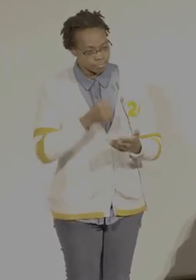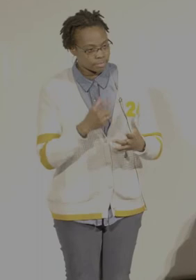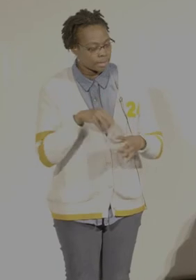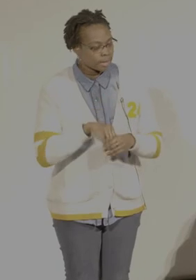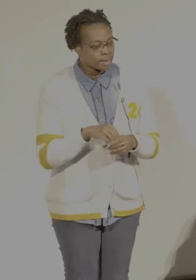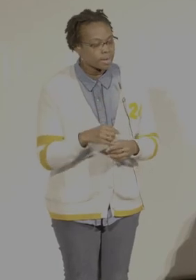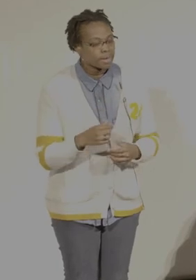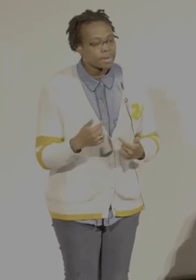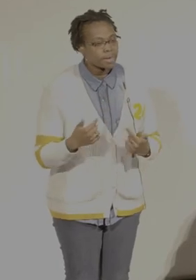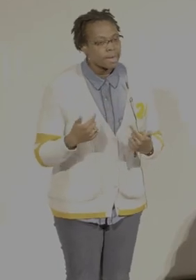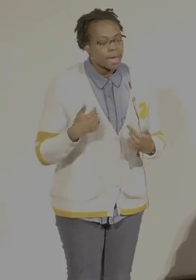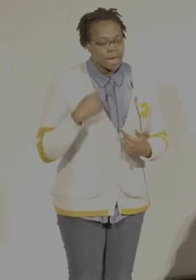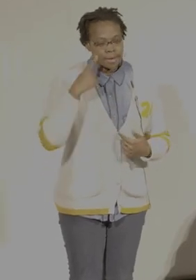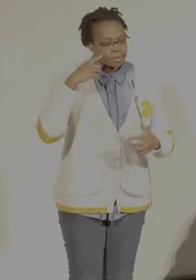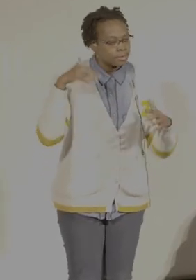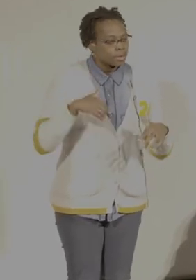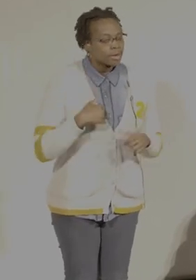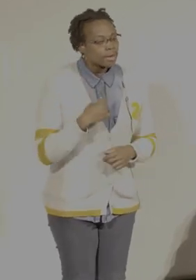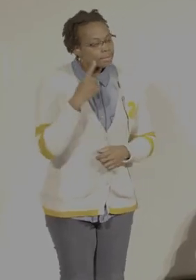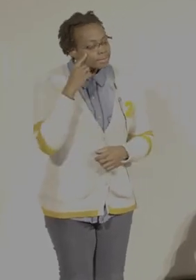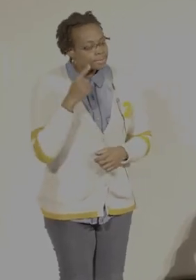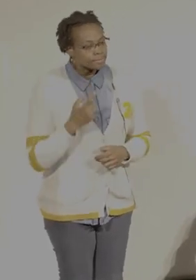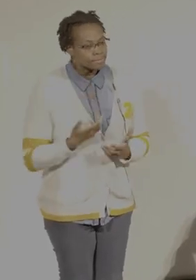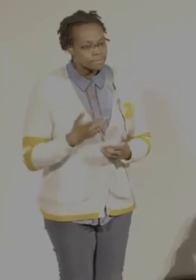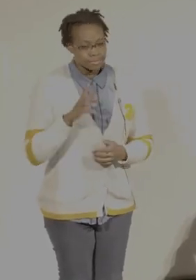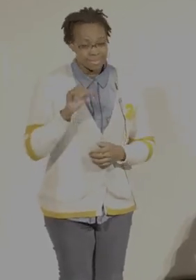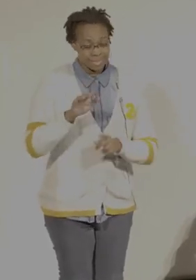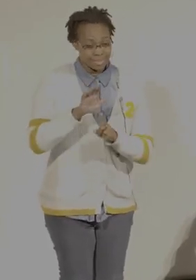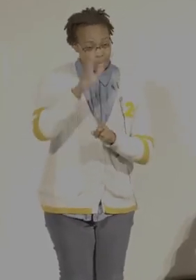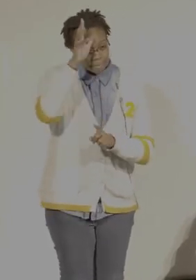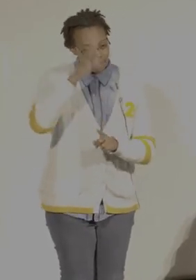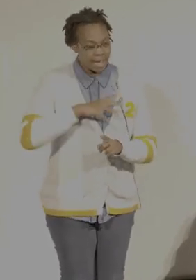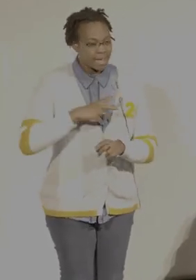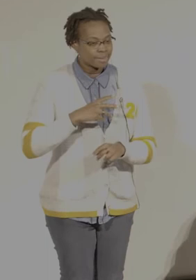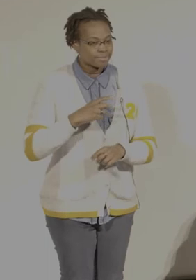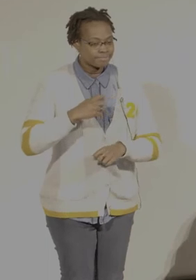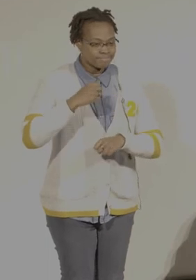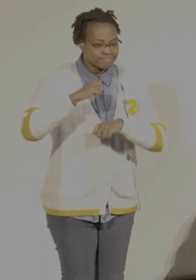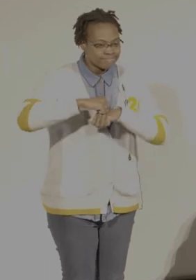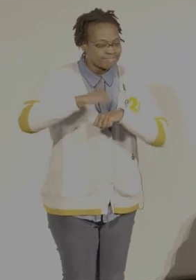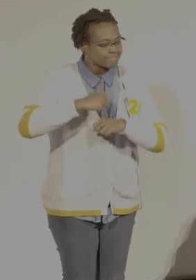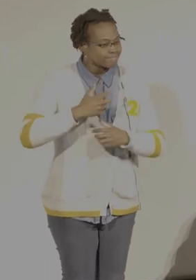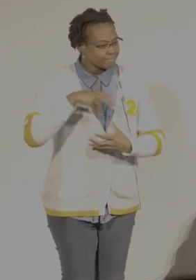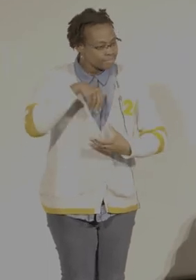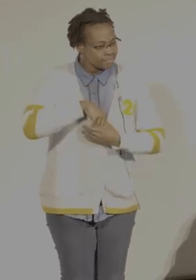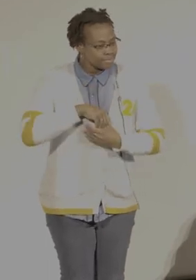What I am struck by and what I think about is the man's iron clad spirit and character,